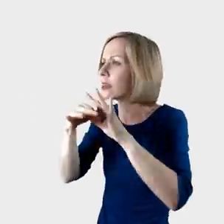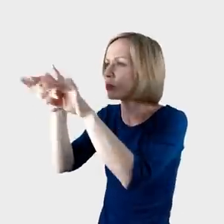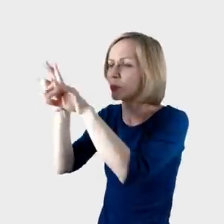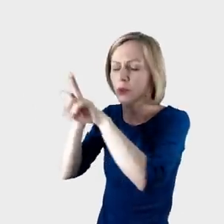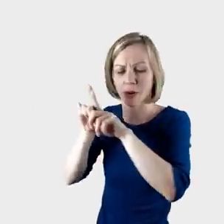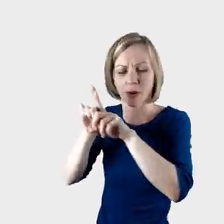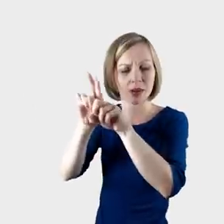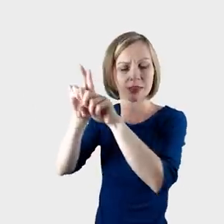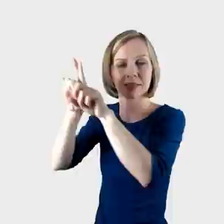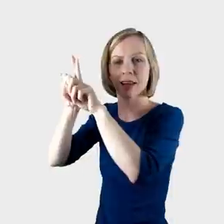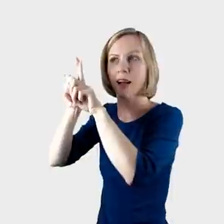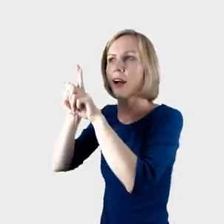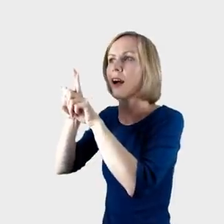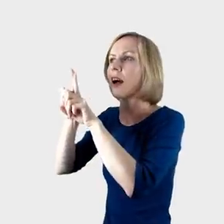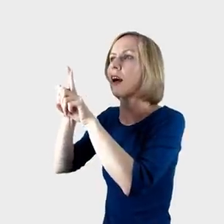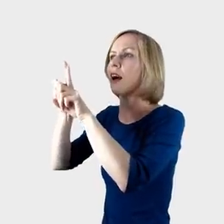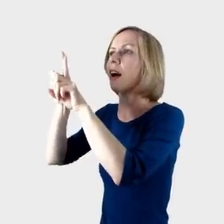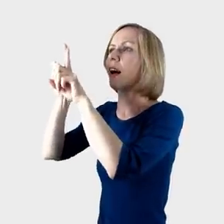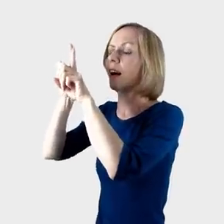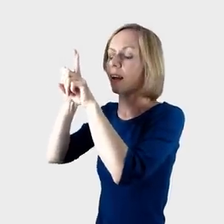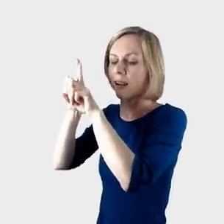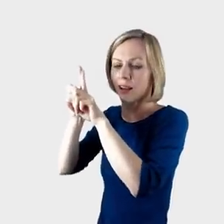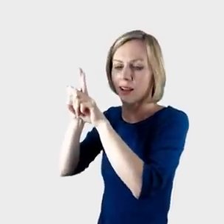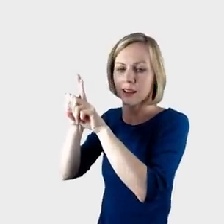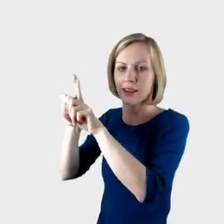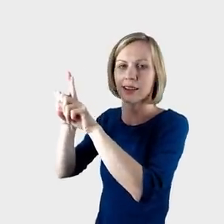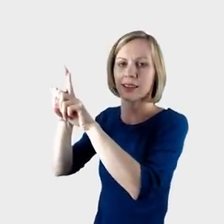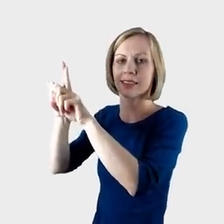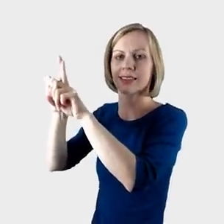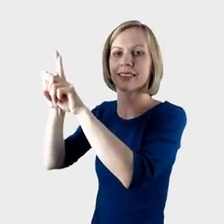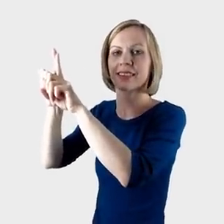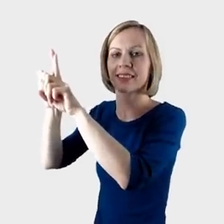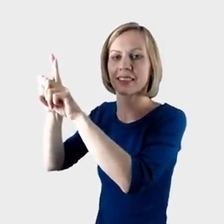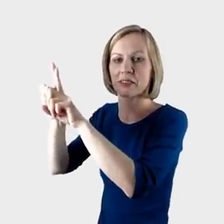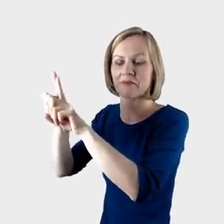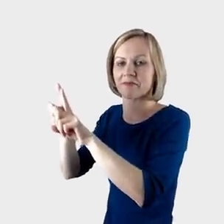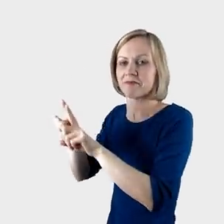Draw me to your side